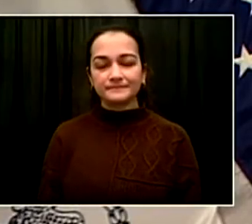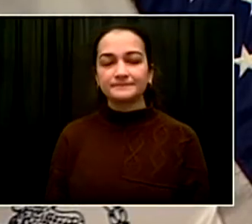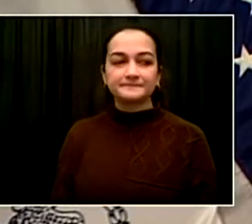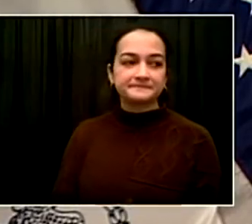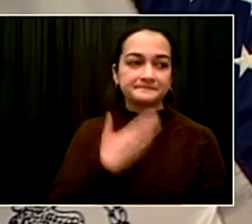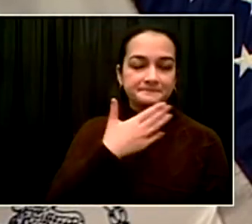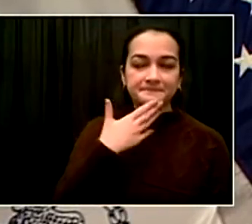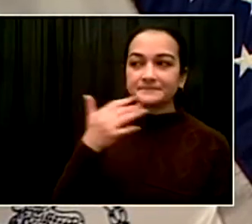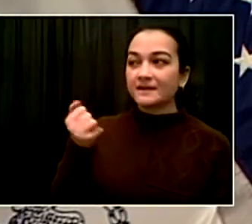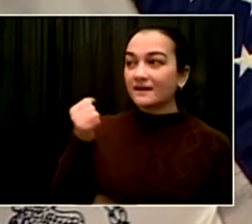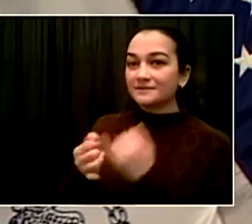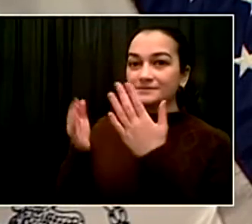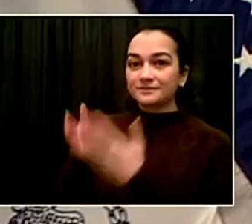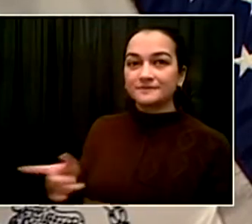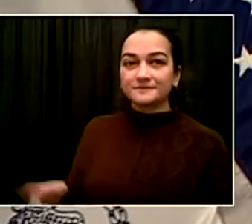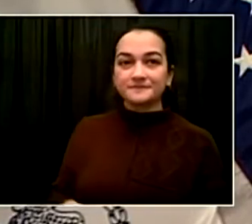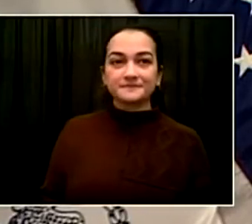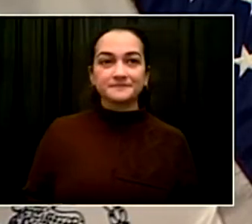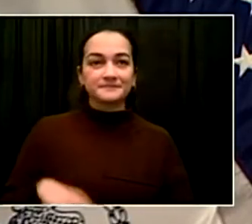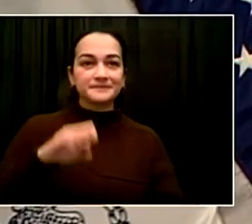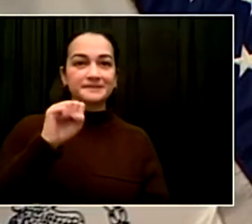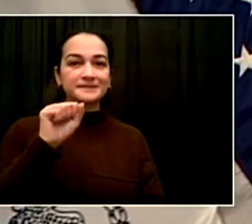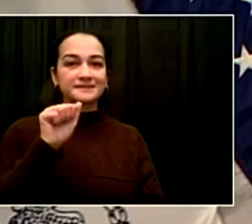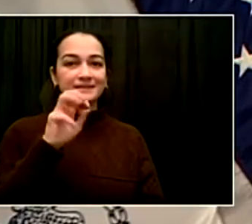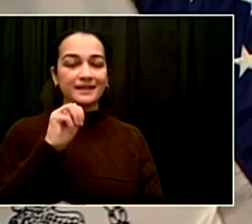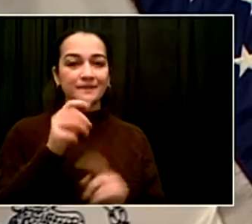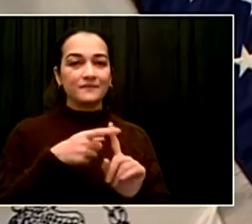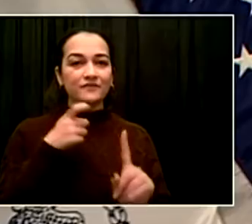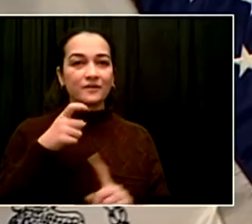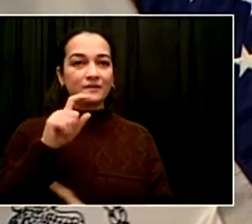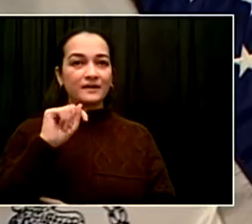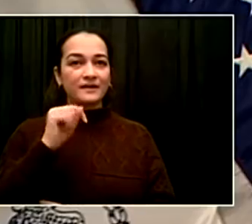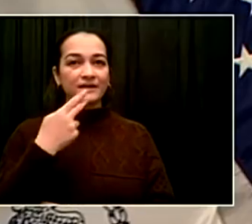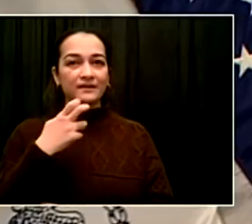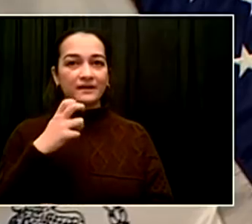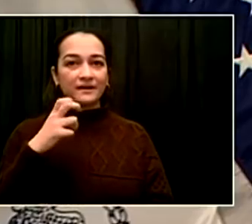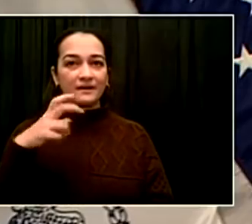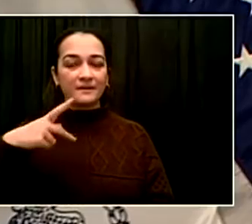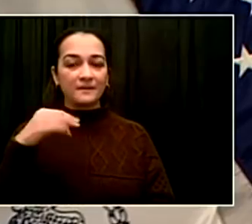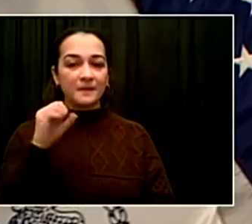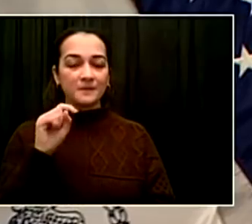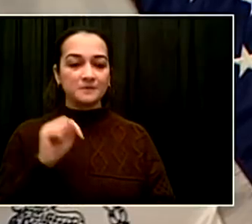THANK YOU.